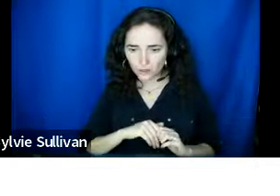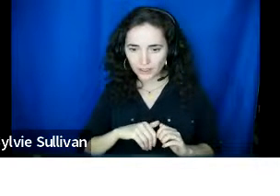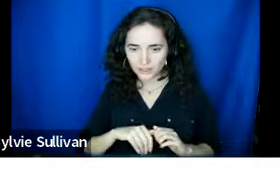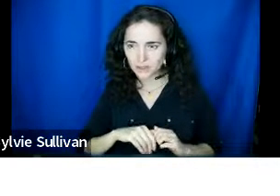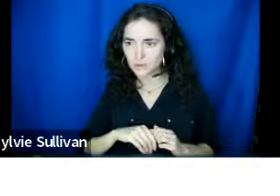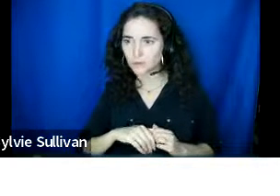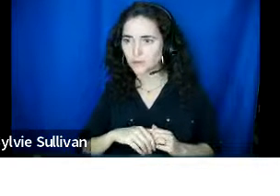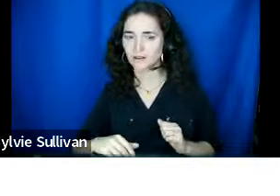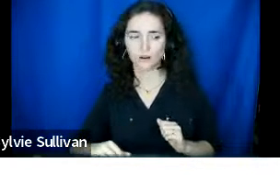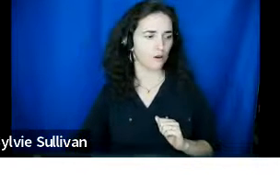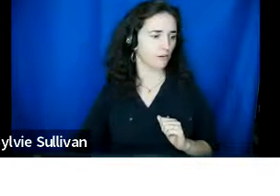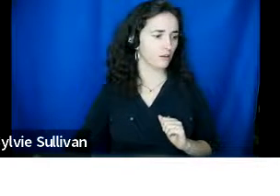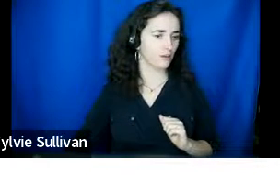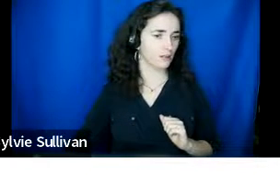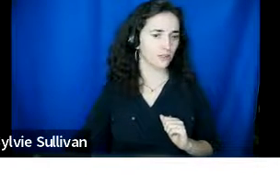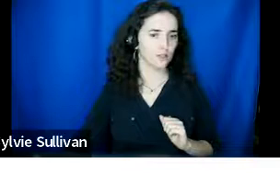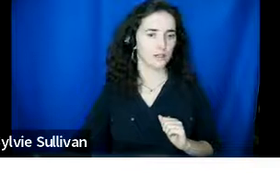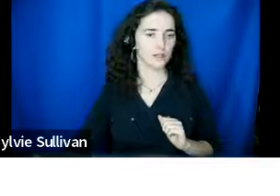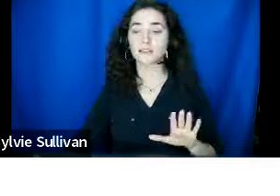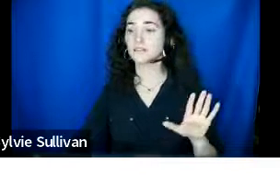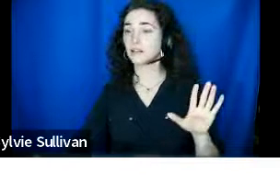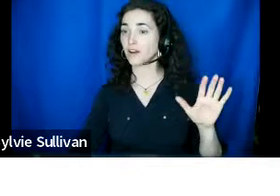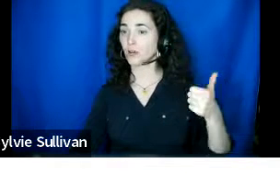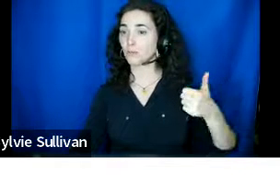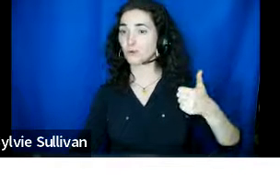Somebody's on Number 4 and cannot see the people at all... Yes, that's fine.